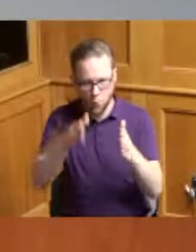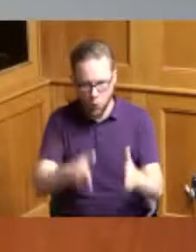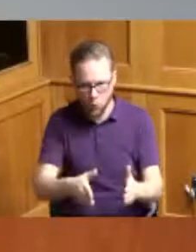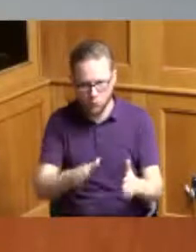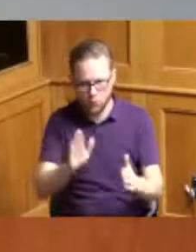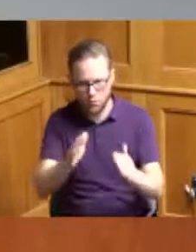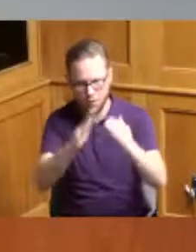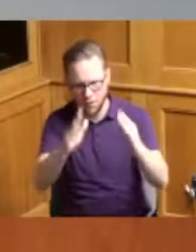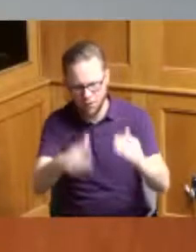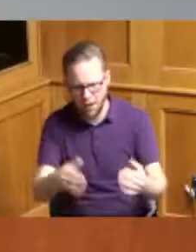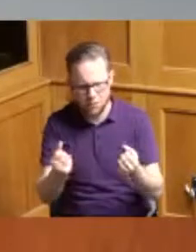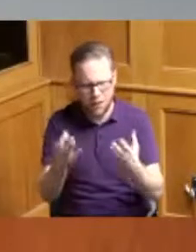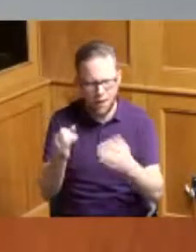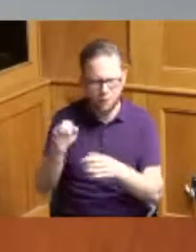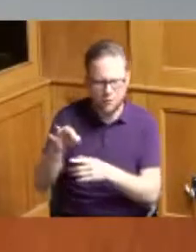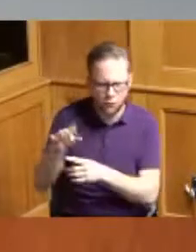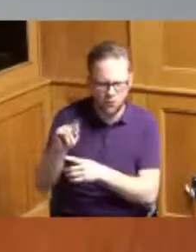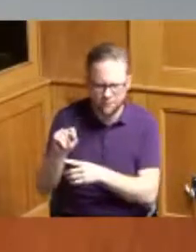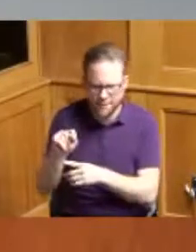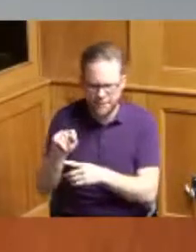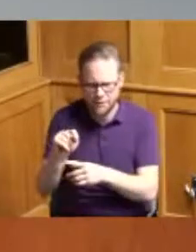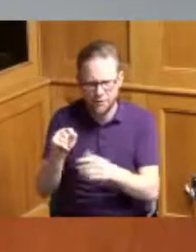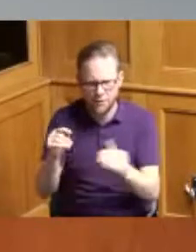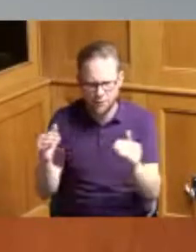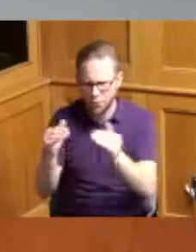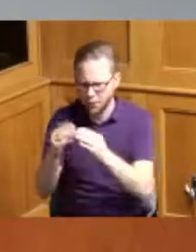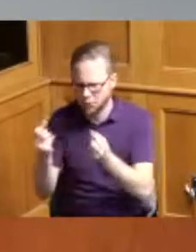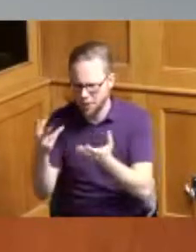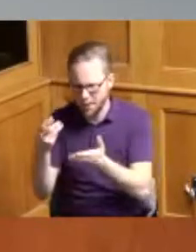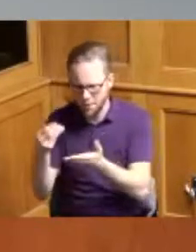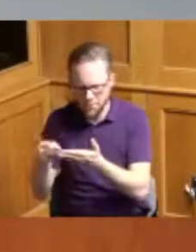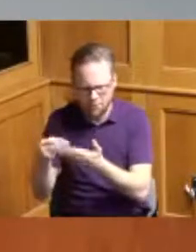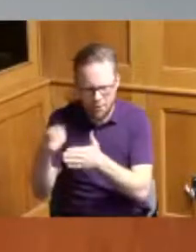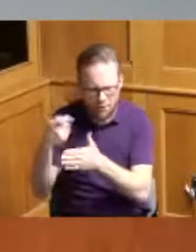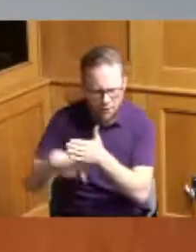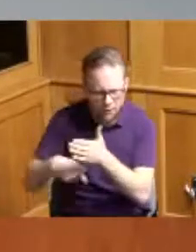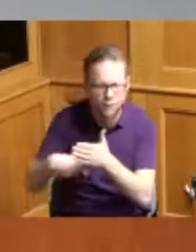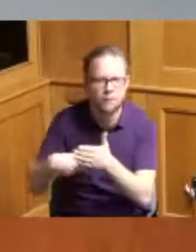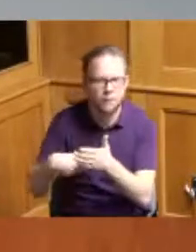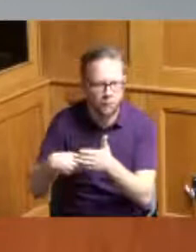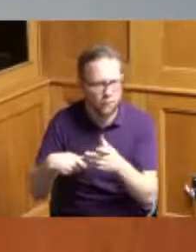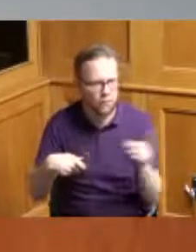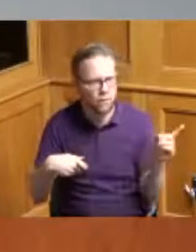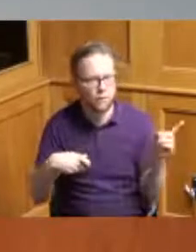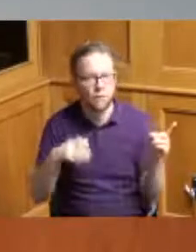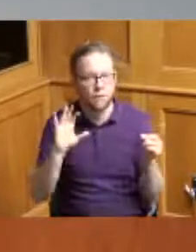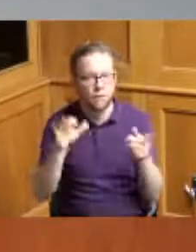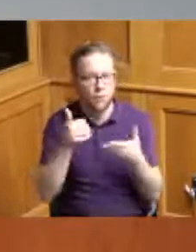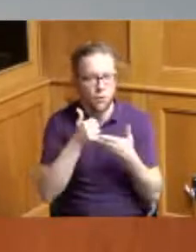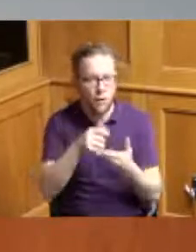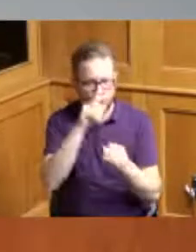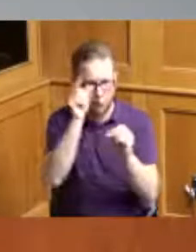equaling how much money that you know this relates to maybe to help with that the the median